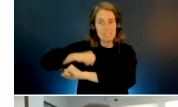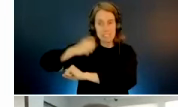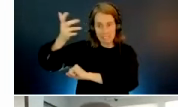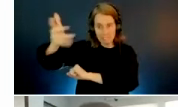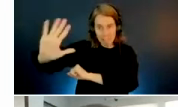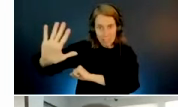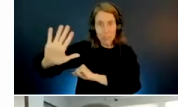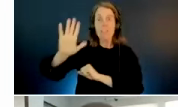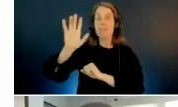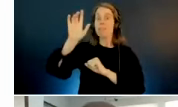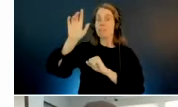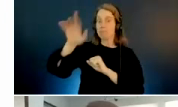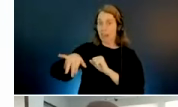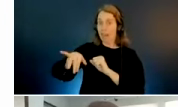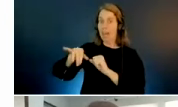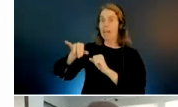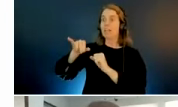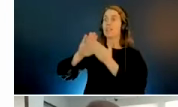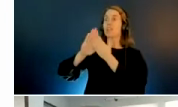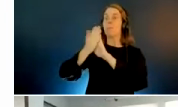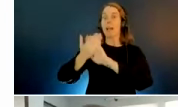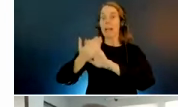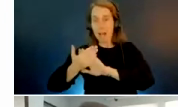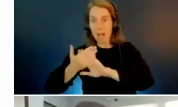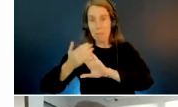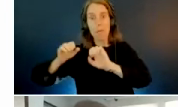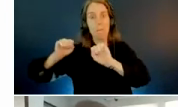means if you miss another general election you're eligible to be taken off the rolls.